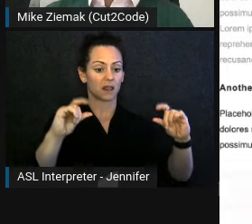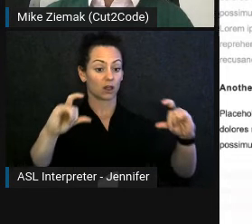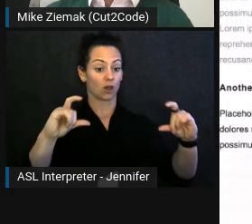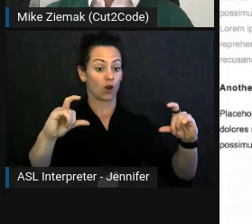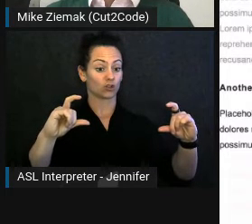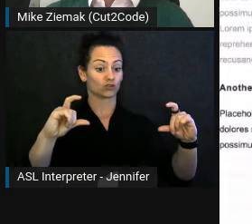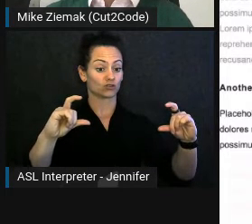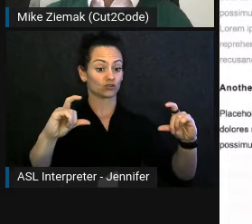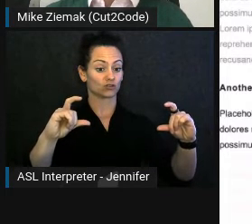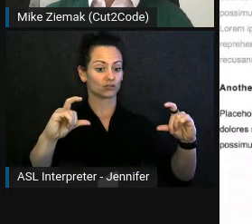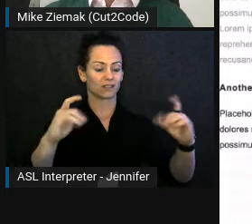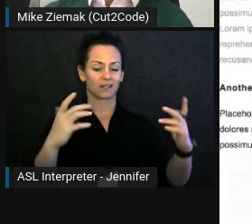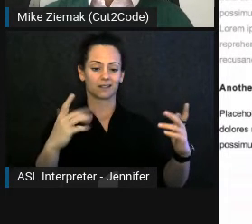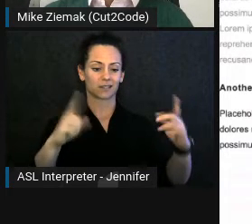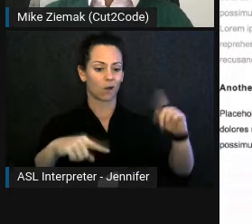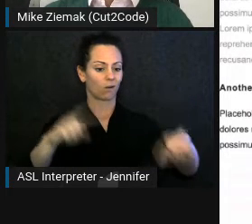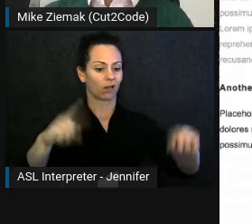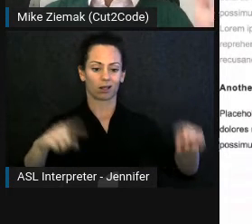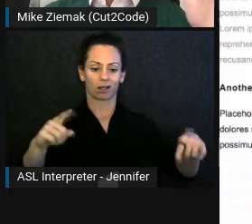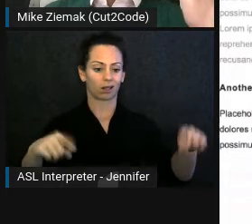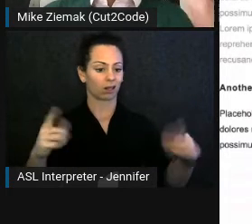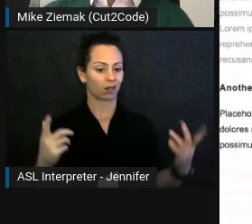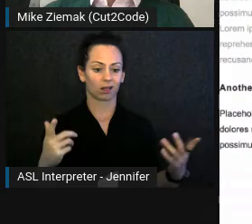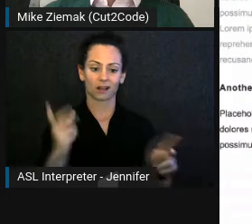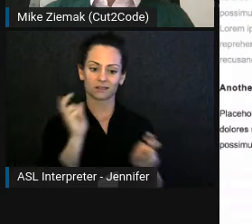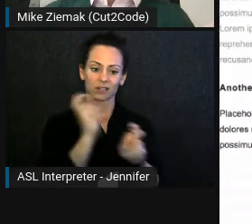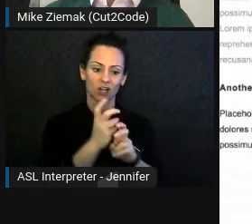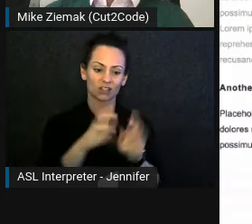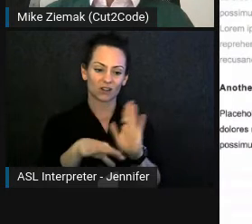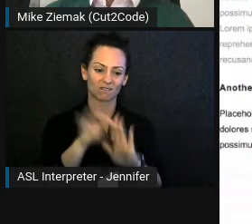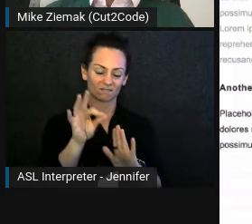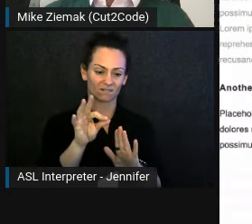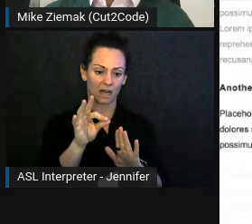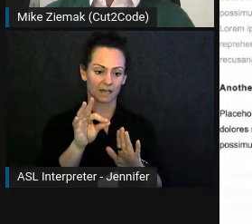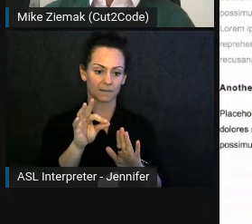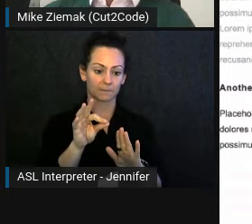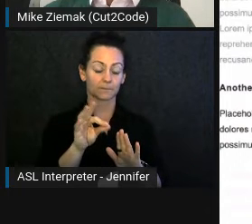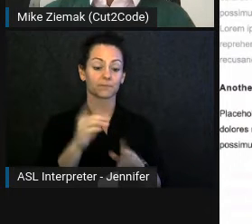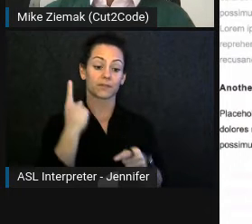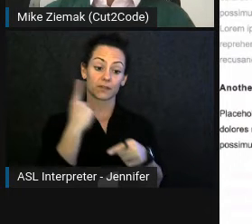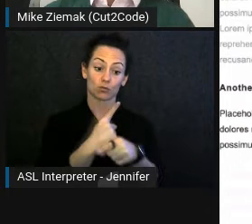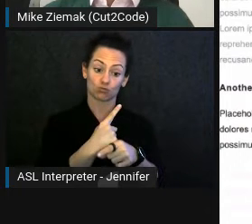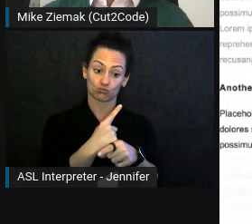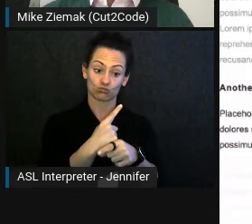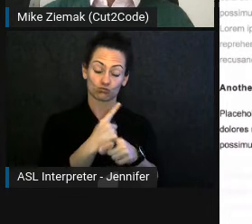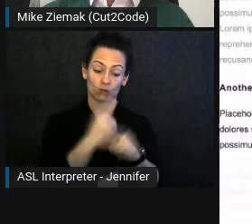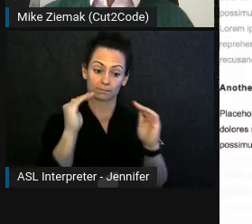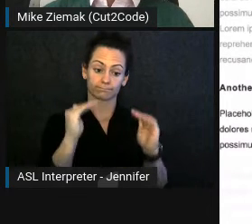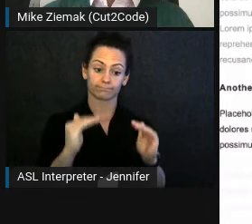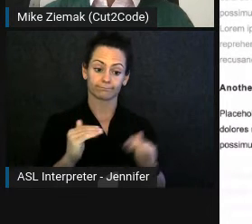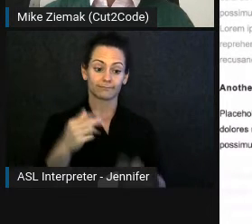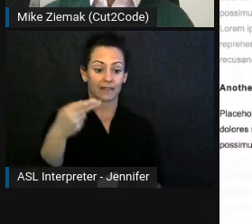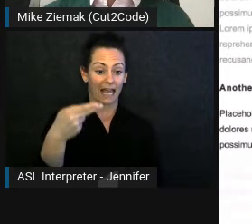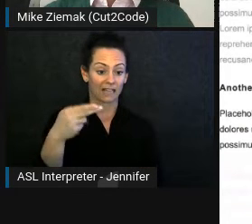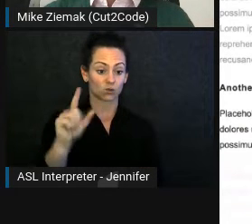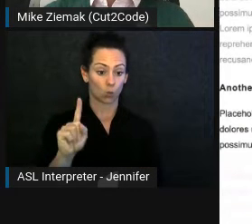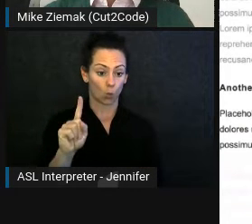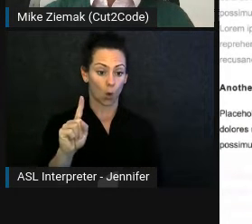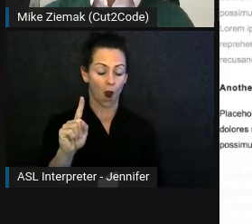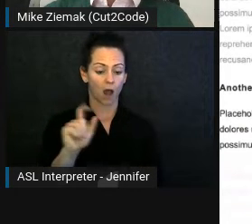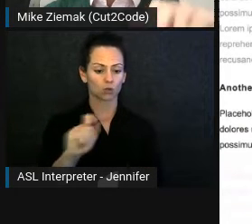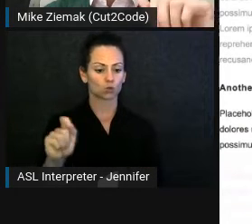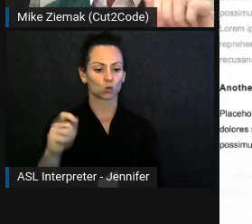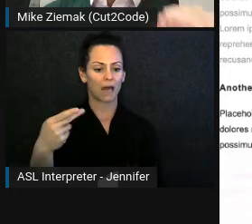The correct hierarchy is H1 to H6, without skipping any heading levels